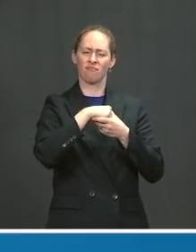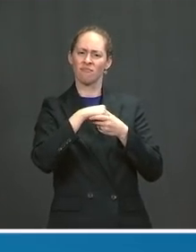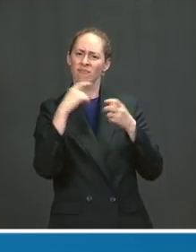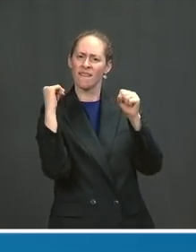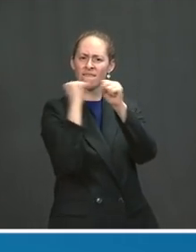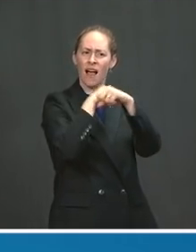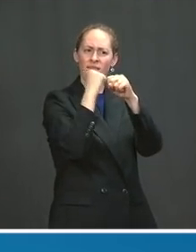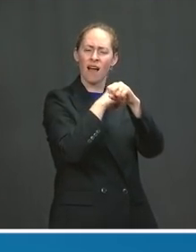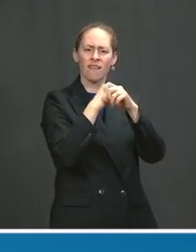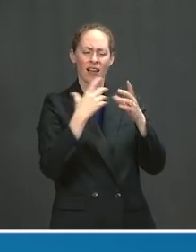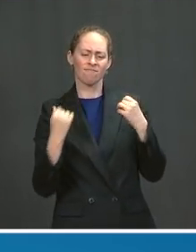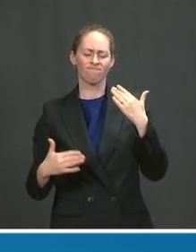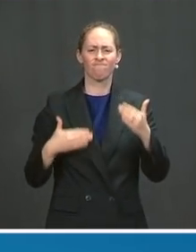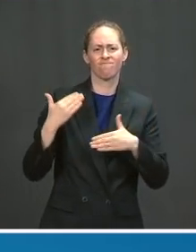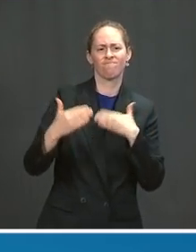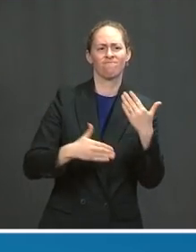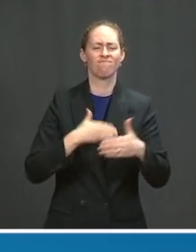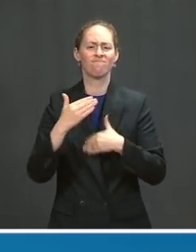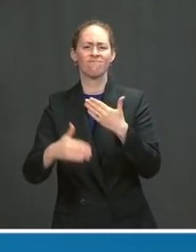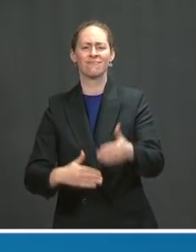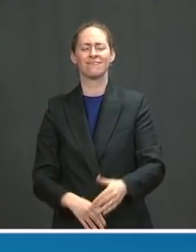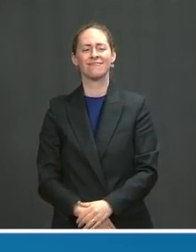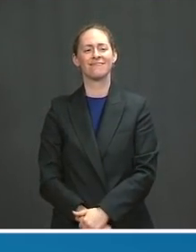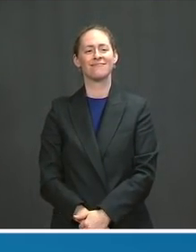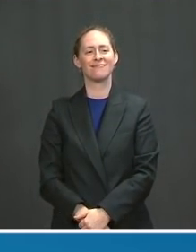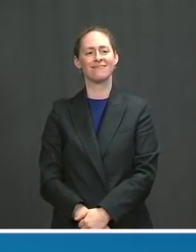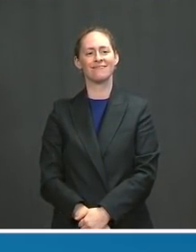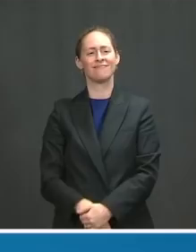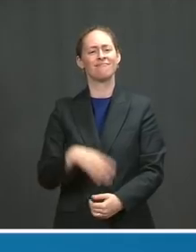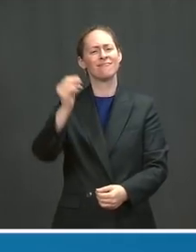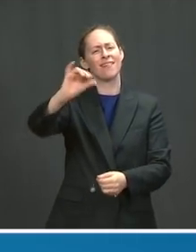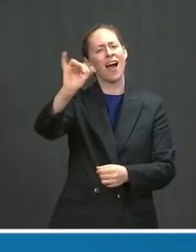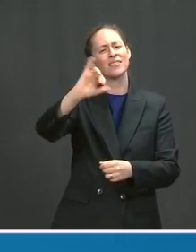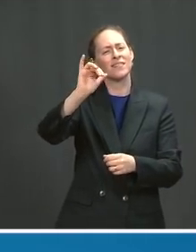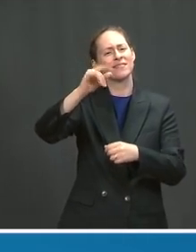You are idealists in the truest sense.